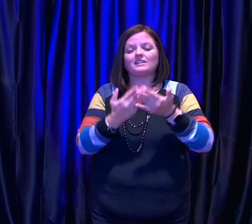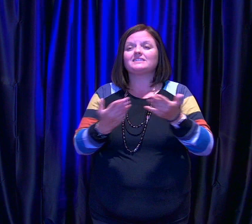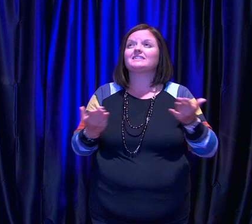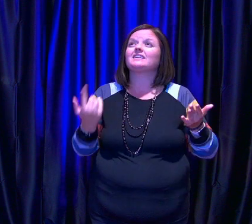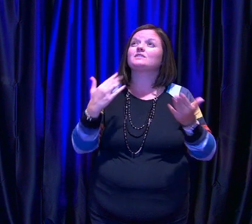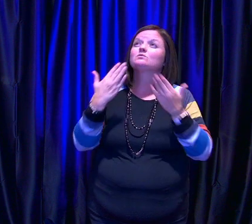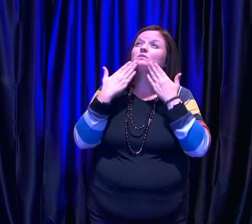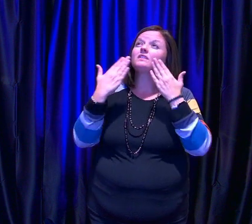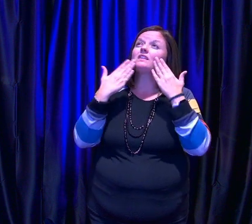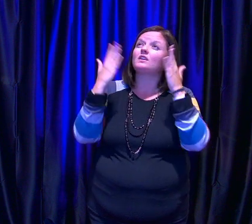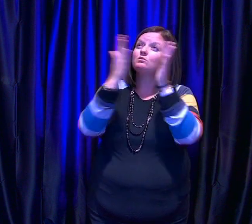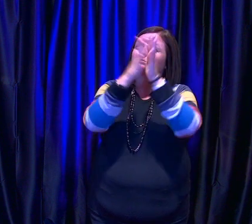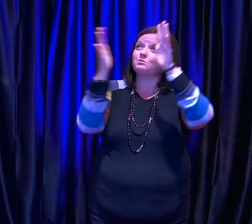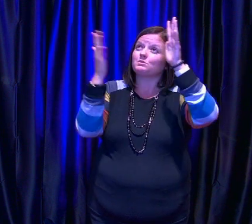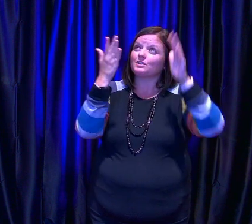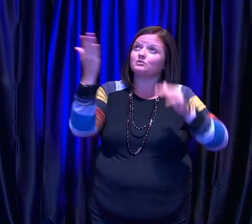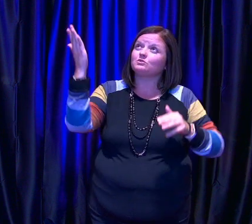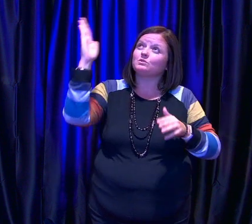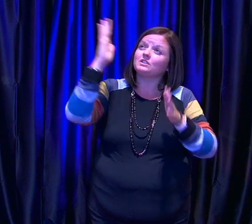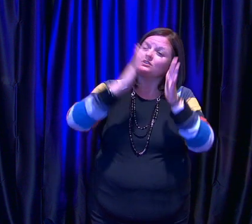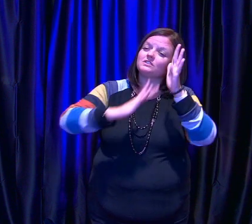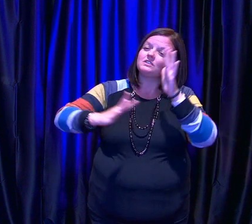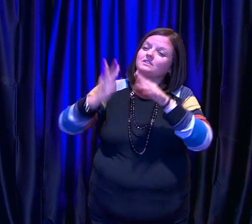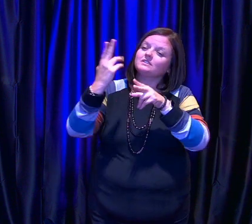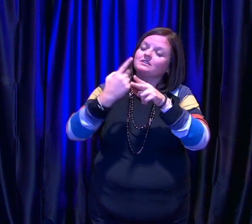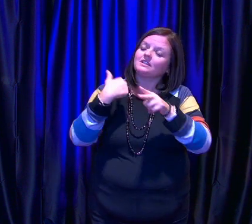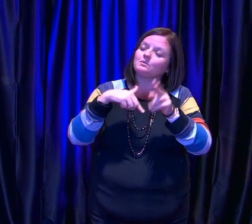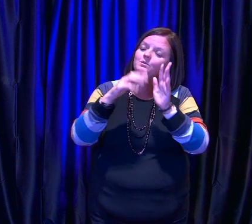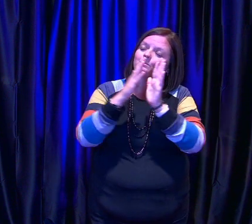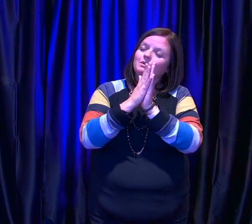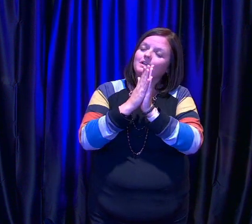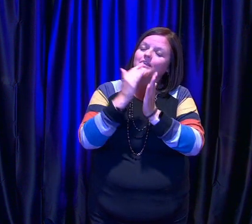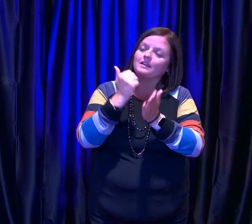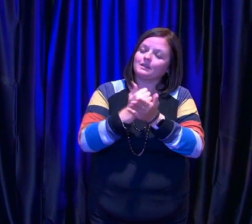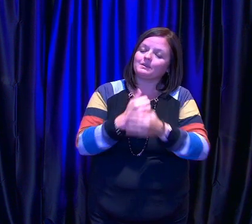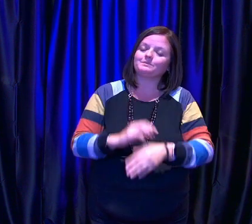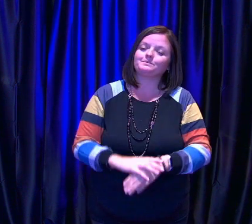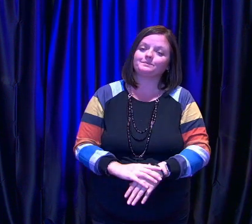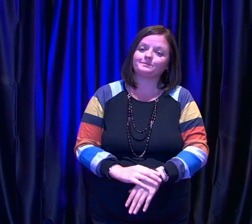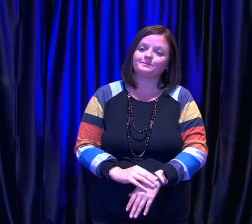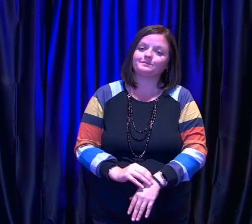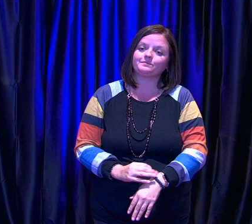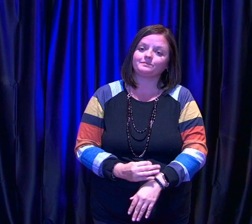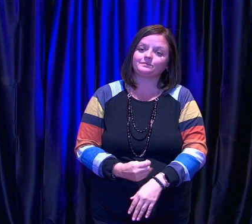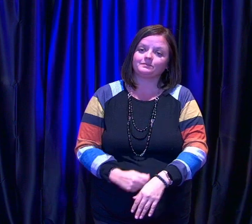thank you and praise you in Jesus name we pray amen